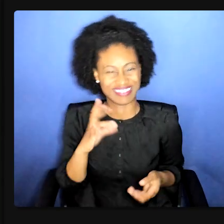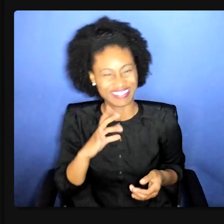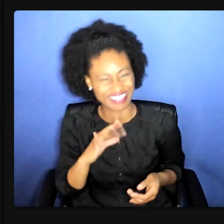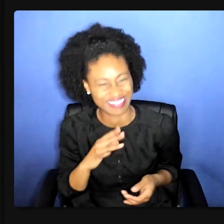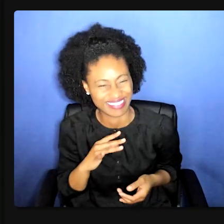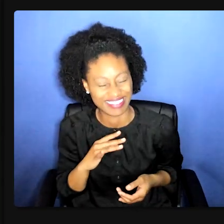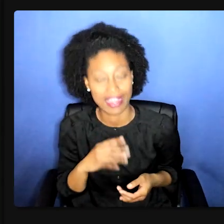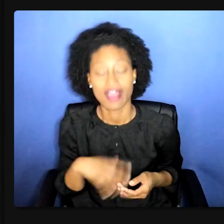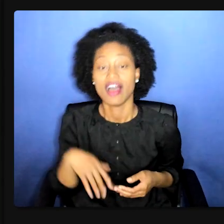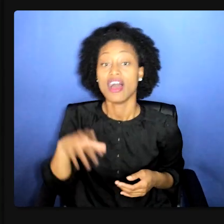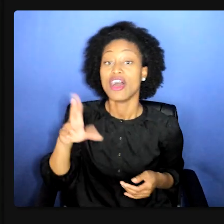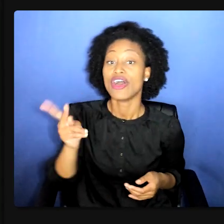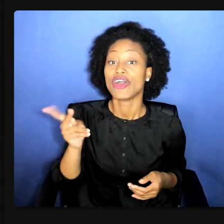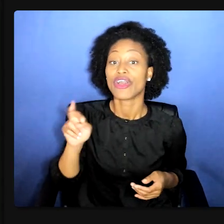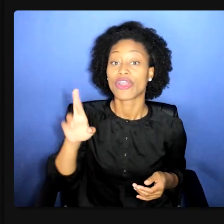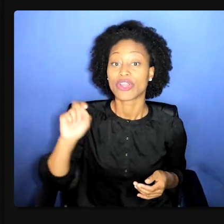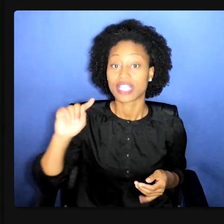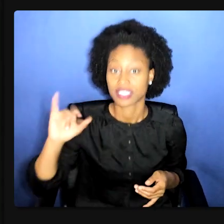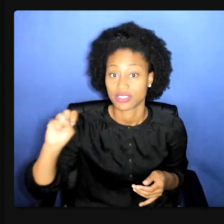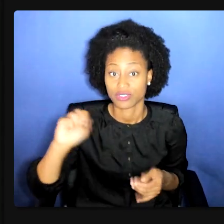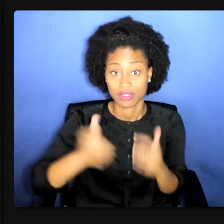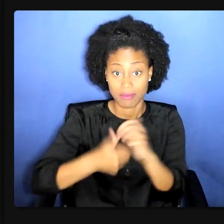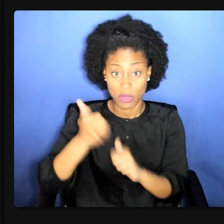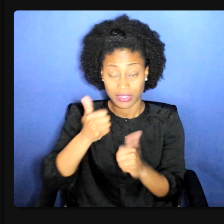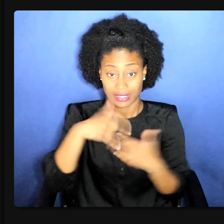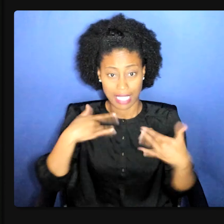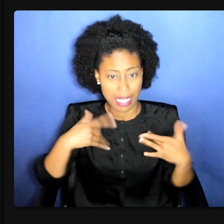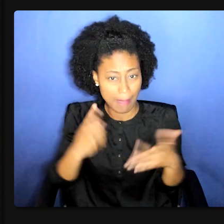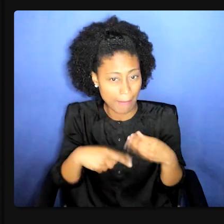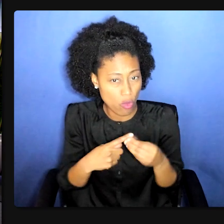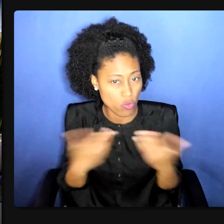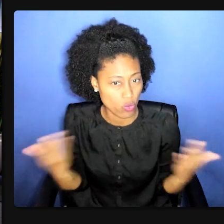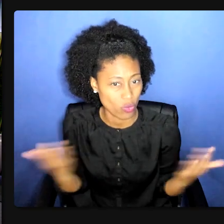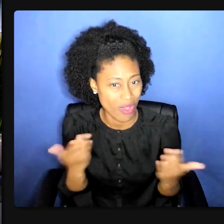tell us what you're most excited about in this new version of the toolkit yeah um